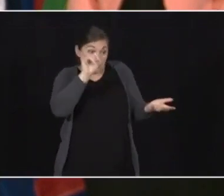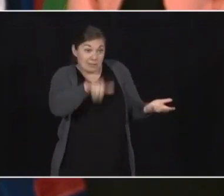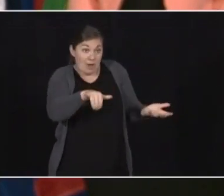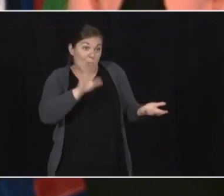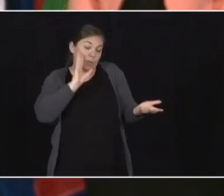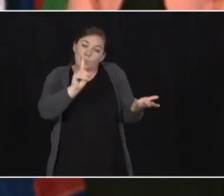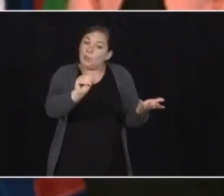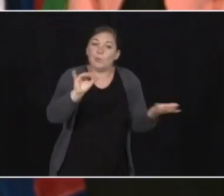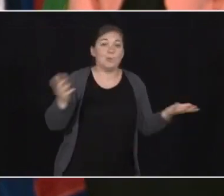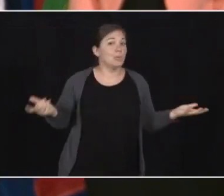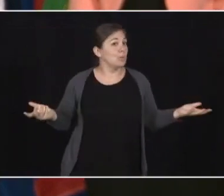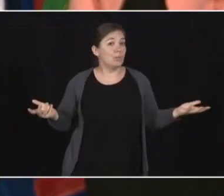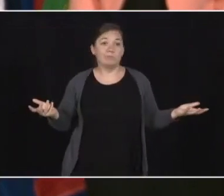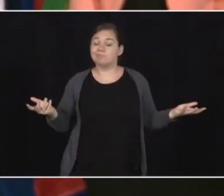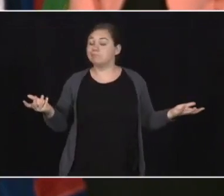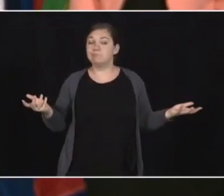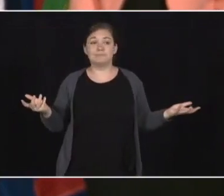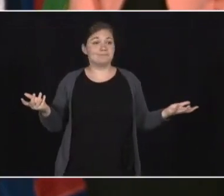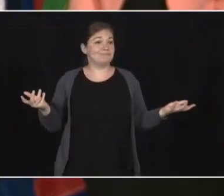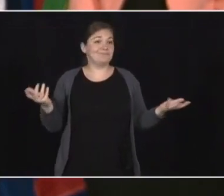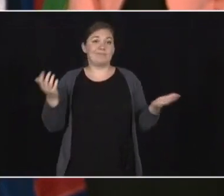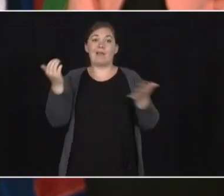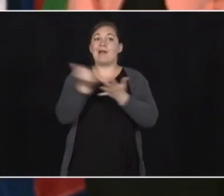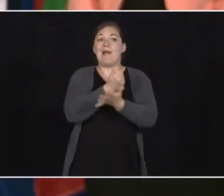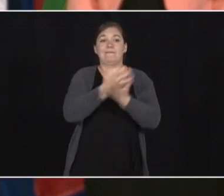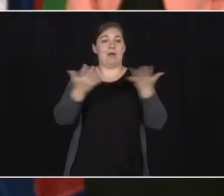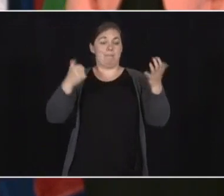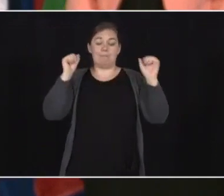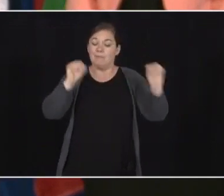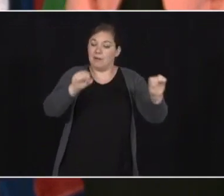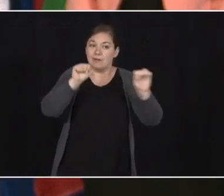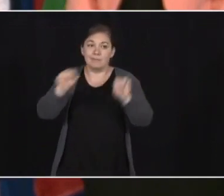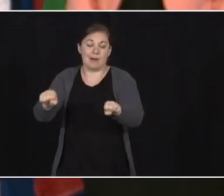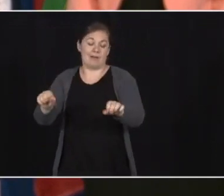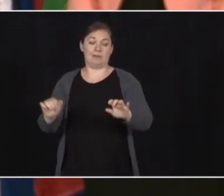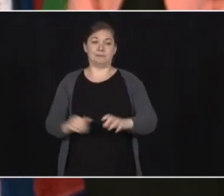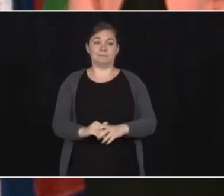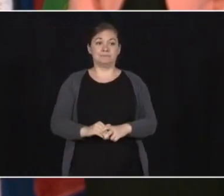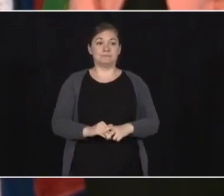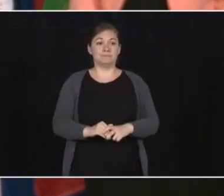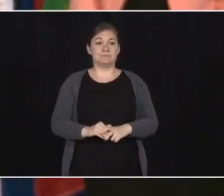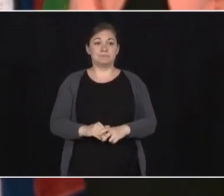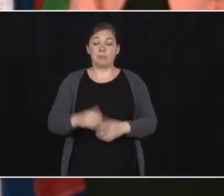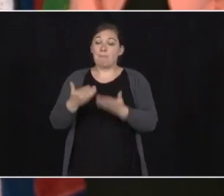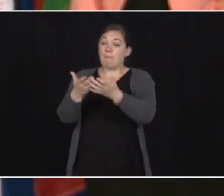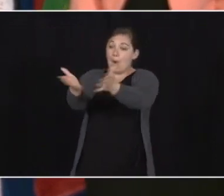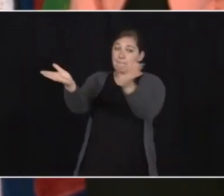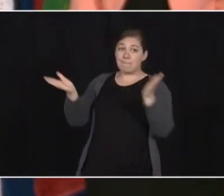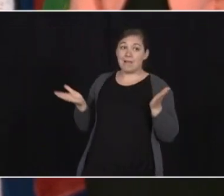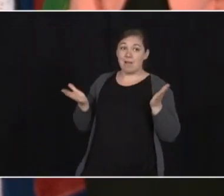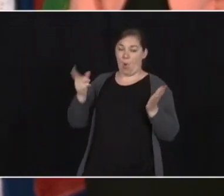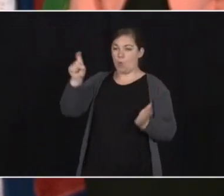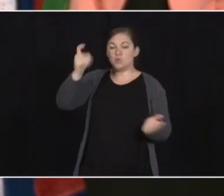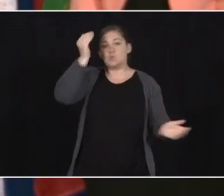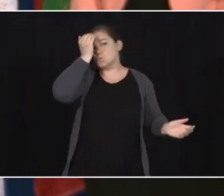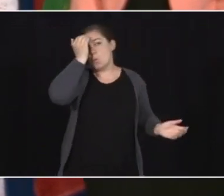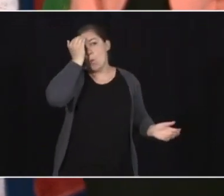If that's what it takes, that's what we will do. Again, I'm putting everything on the table here. The public needs to know exactly what I found out